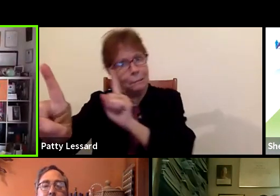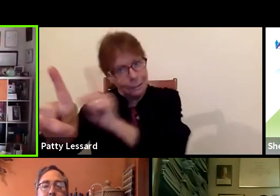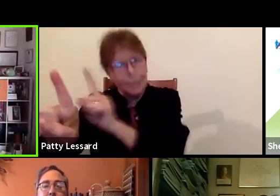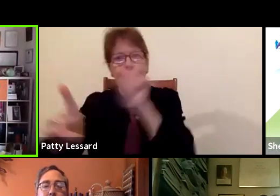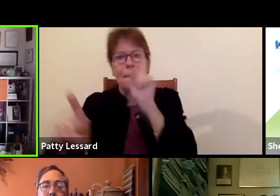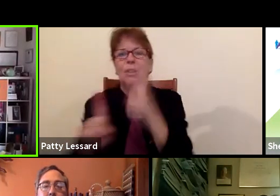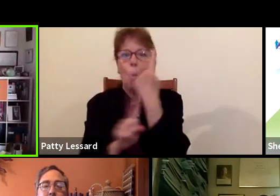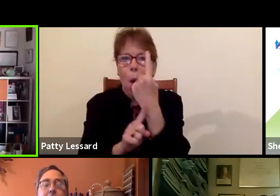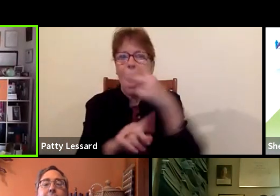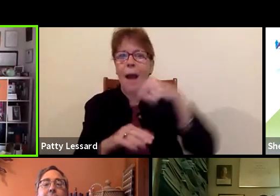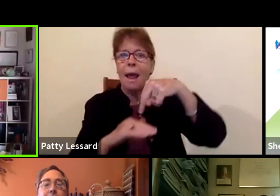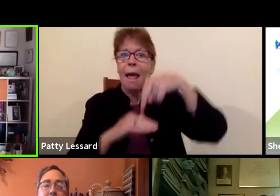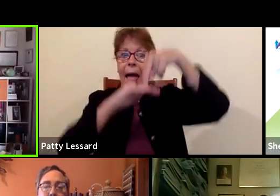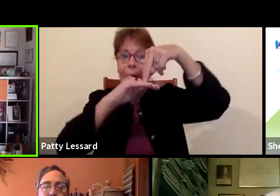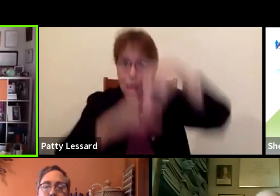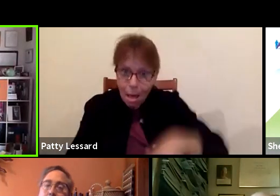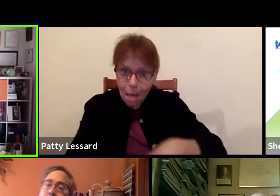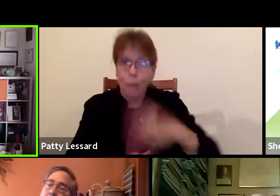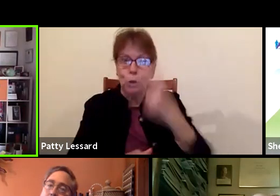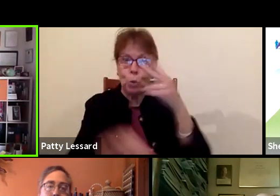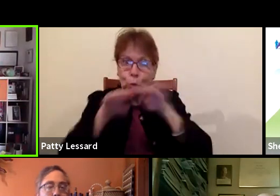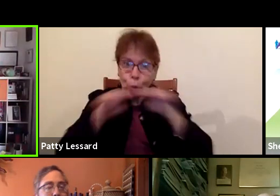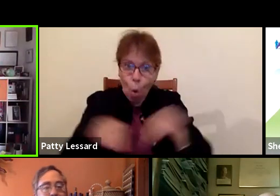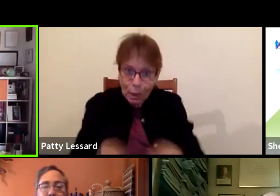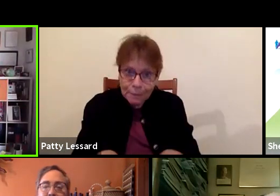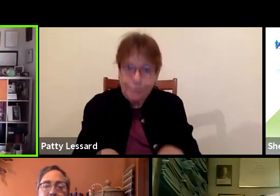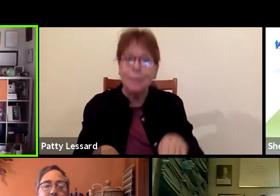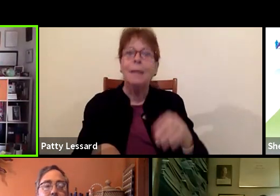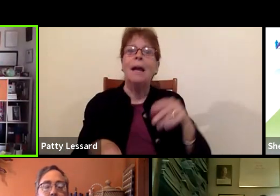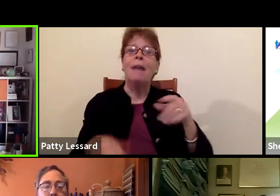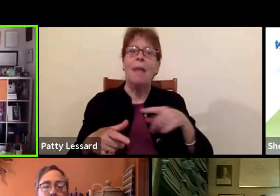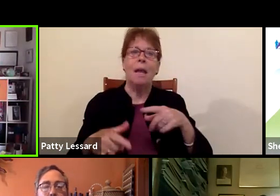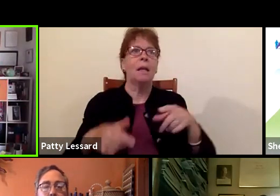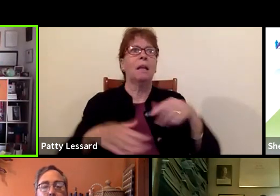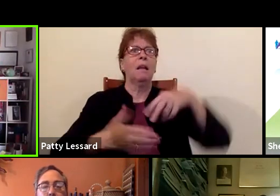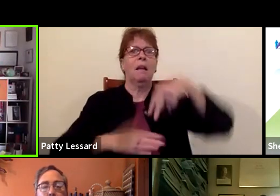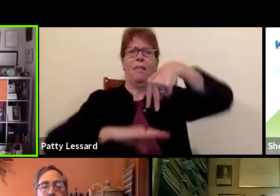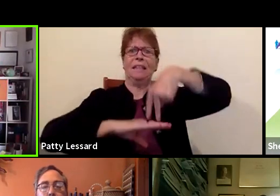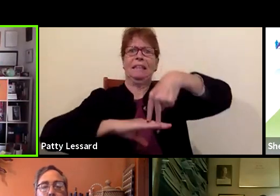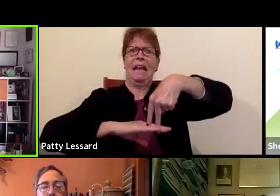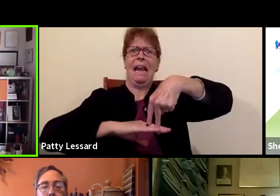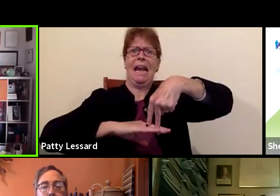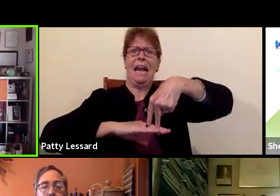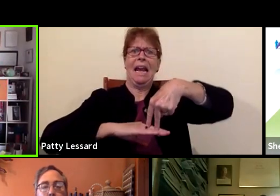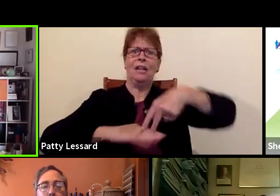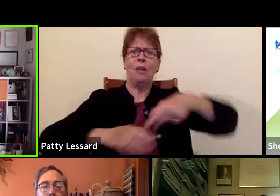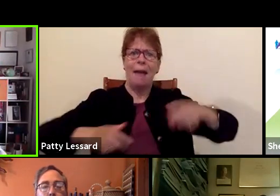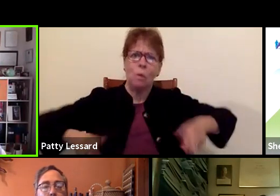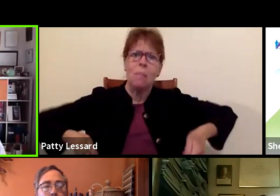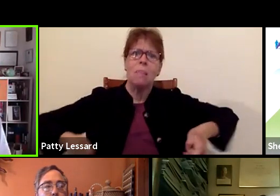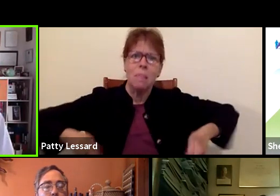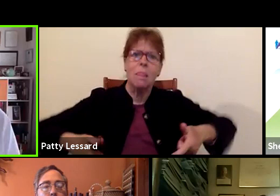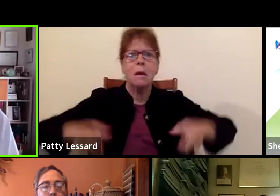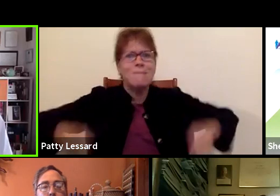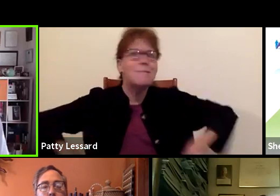the neck to get into the auditorium by walking through -- letting the security guard let you in, and then wander down the hall following the security guard and take the correct